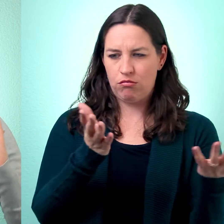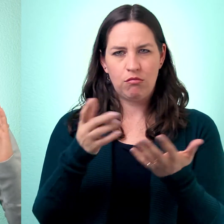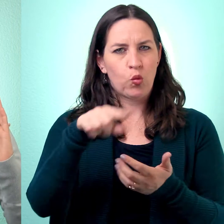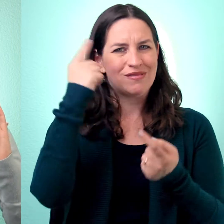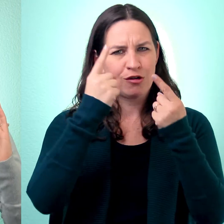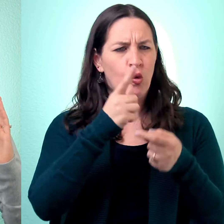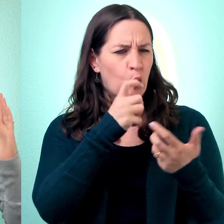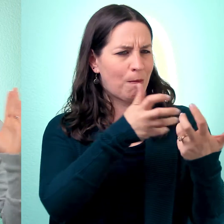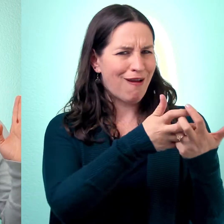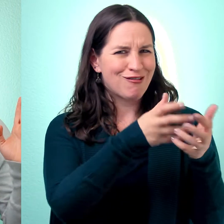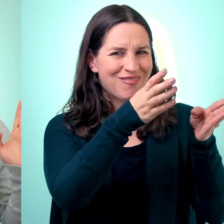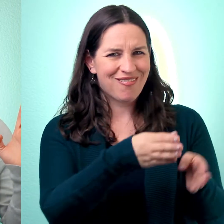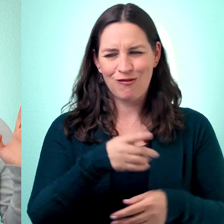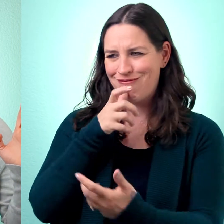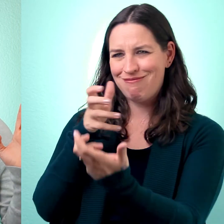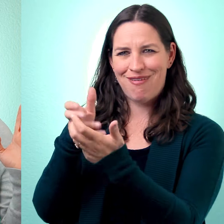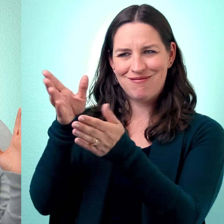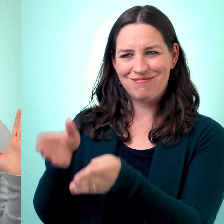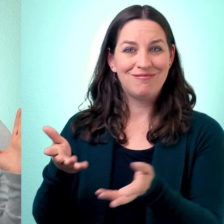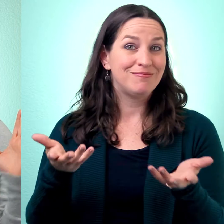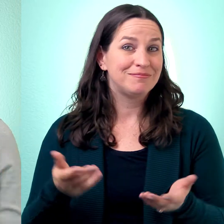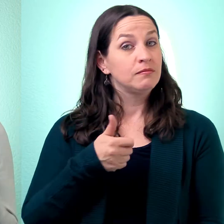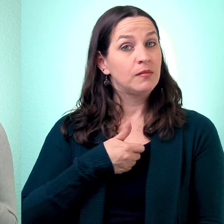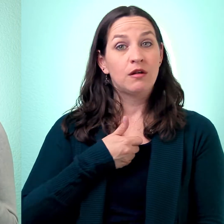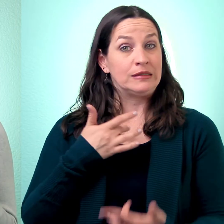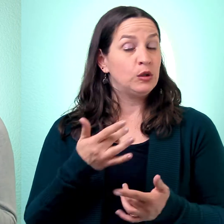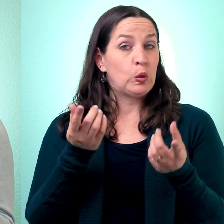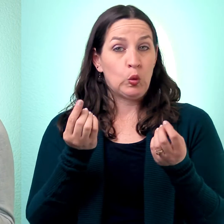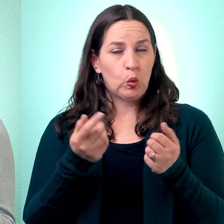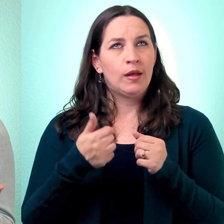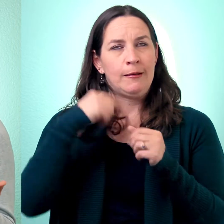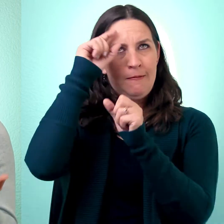we need to think about different consumers along that spectrum. For me, I pick a deaf person